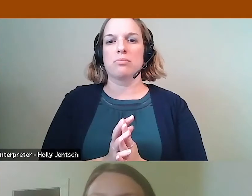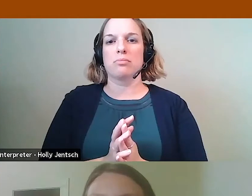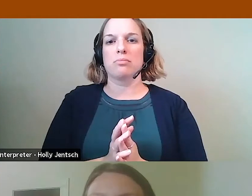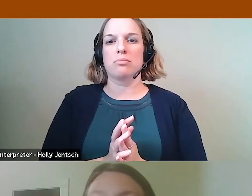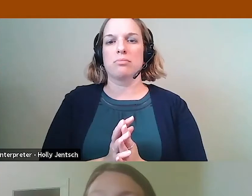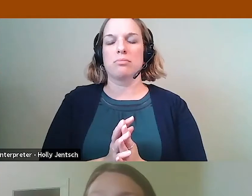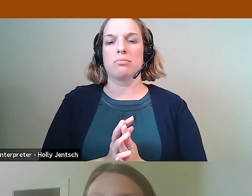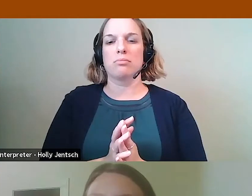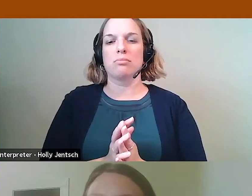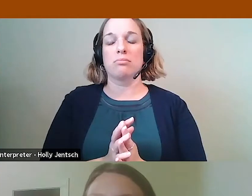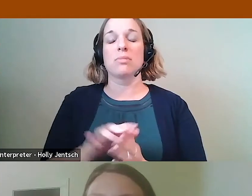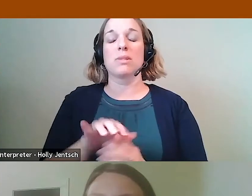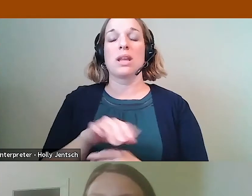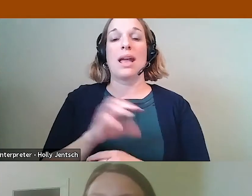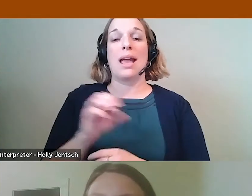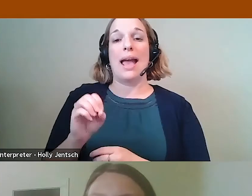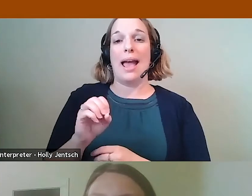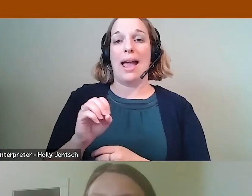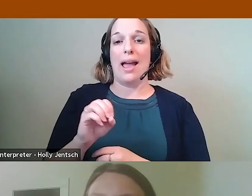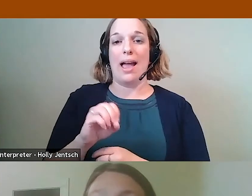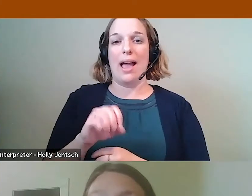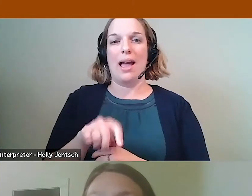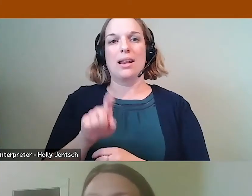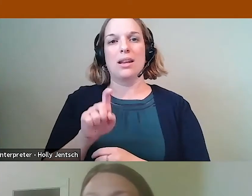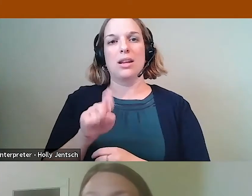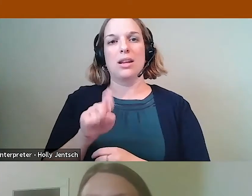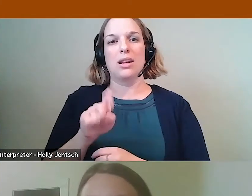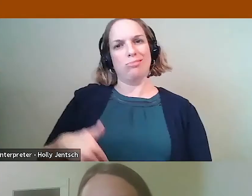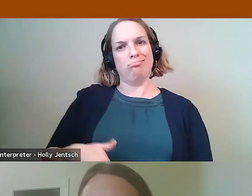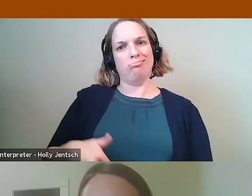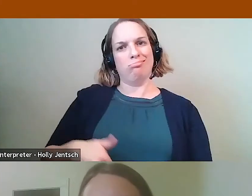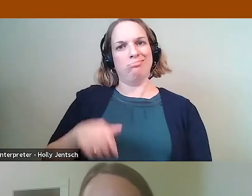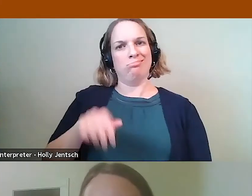how much effort they had put in in terms of either deliverables on the project